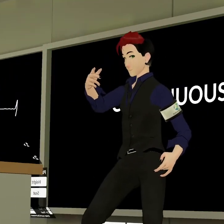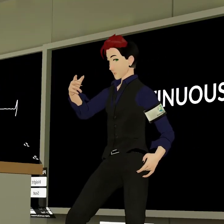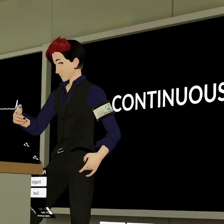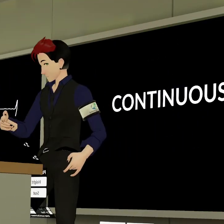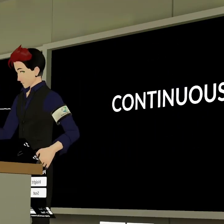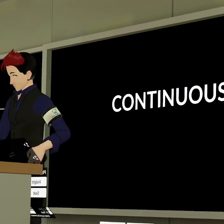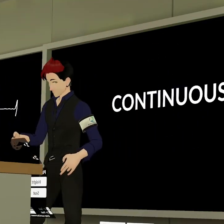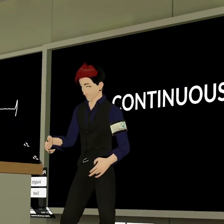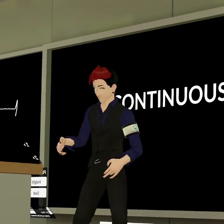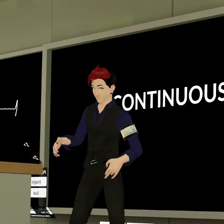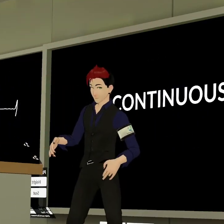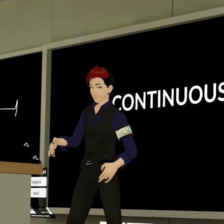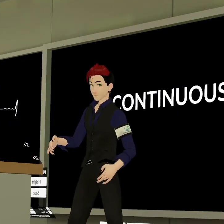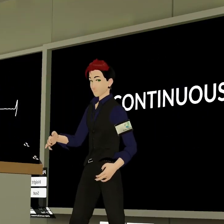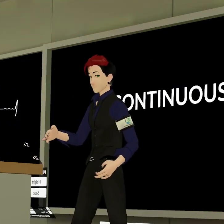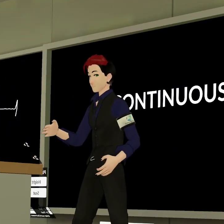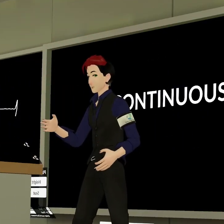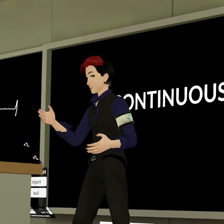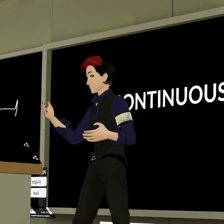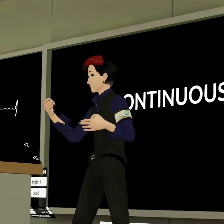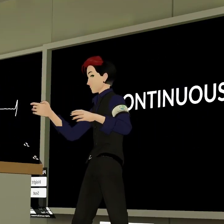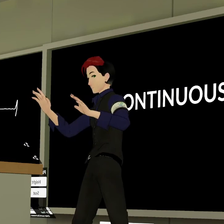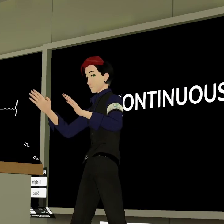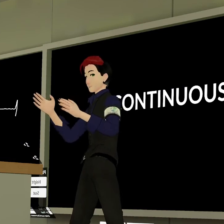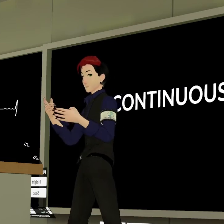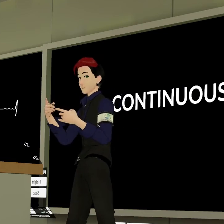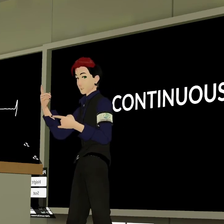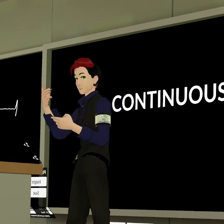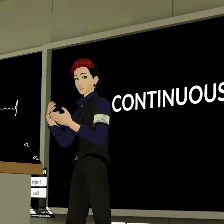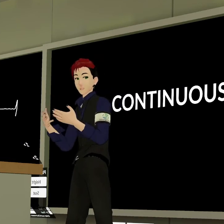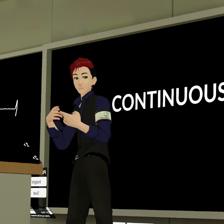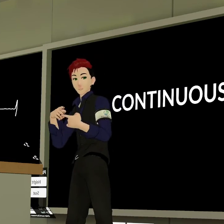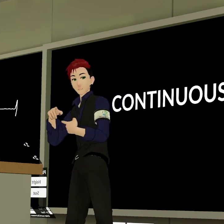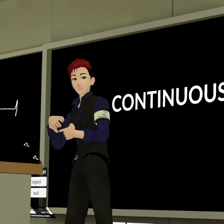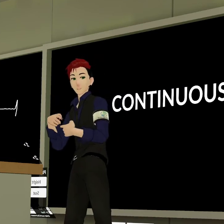okay okay sorry I this is one thing that I still struggle